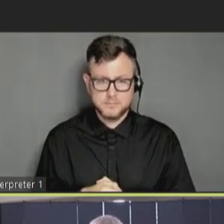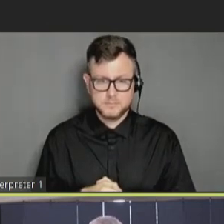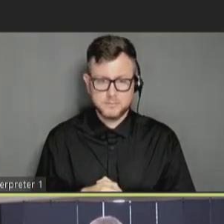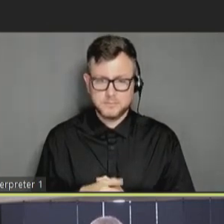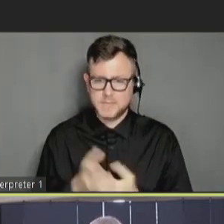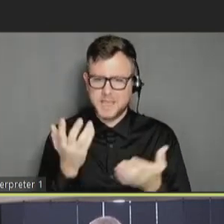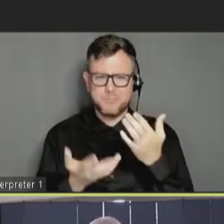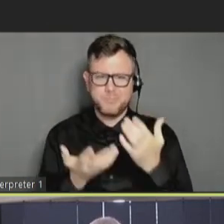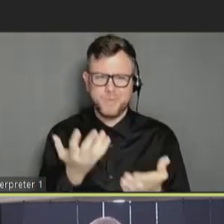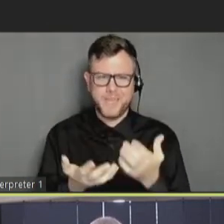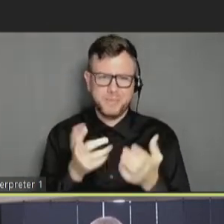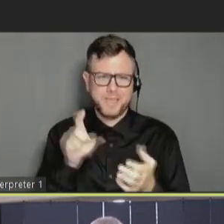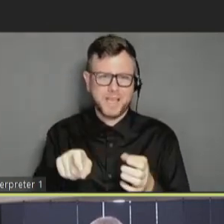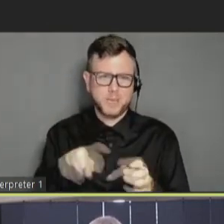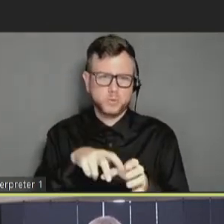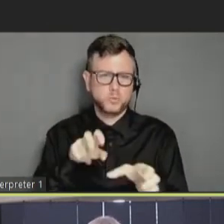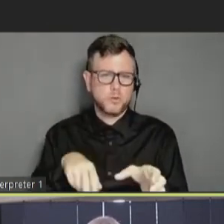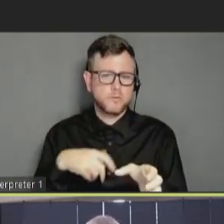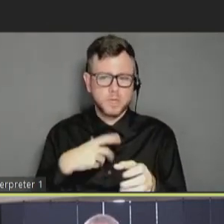may have had to drop off. Let's go to VA, Troy Knighton.